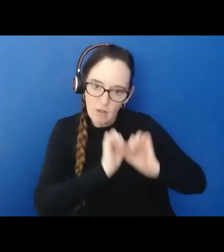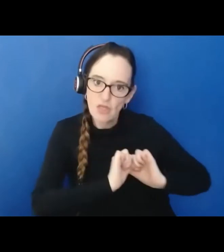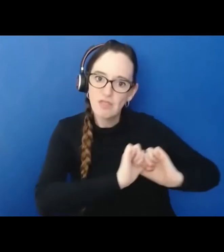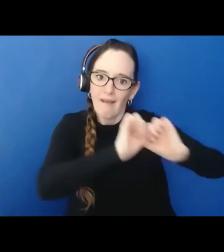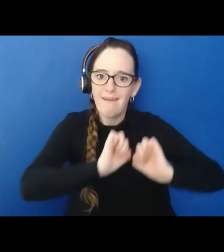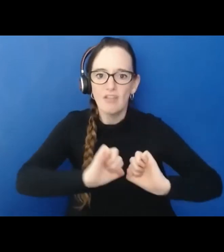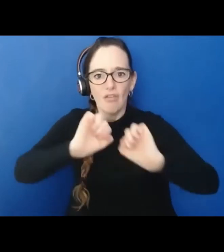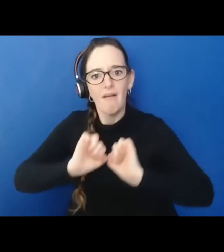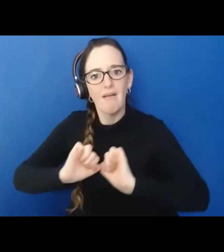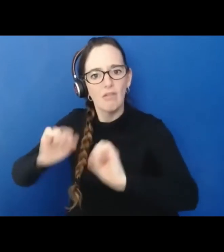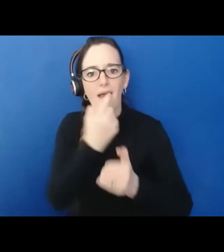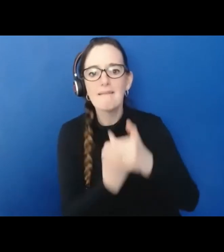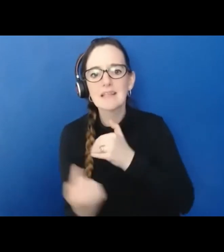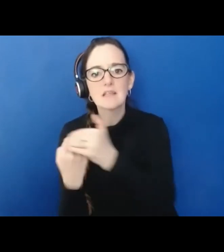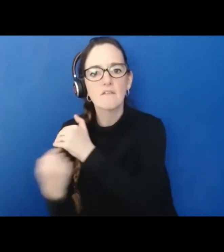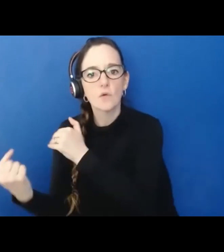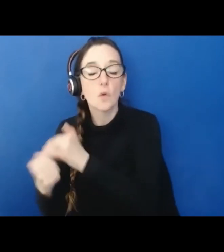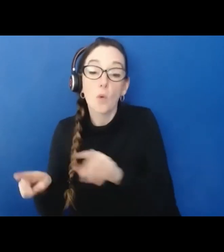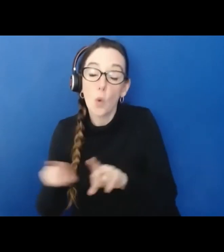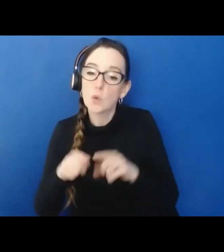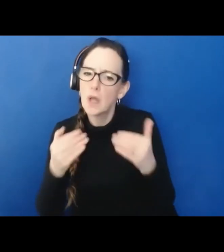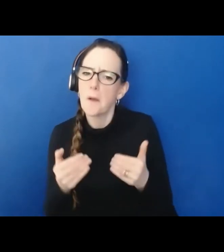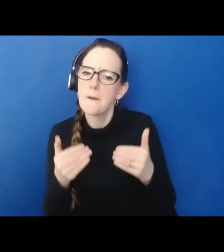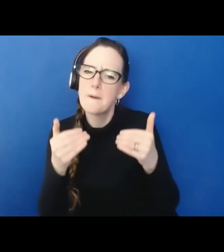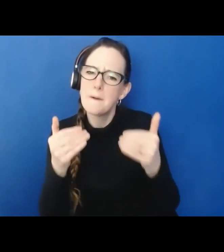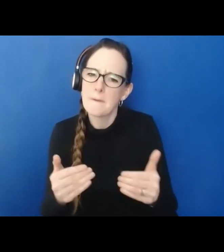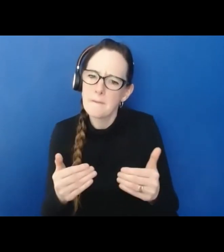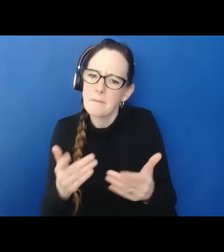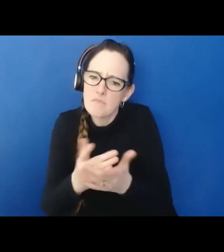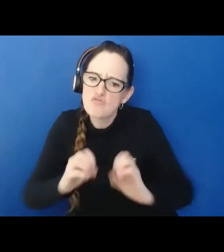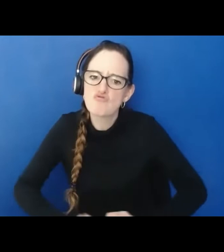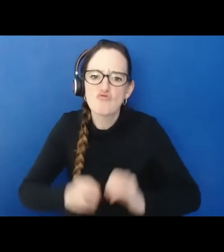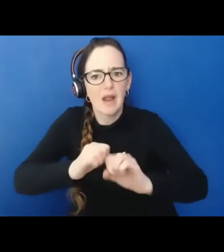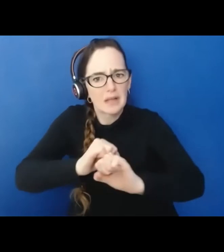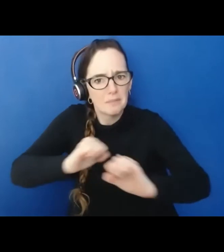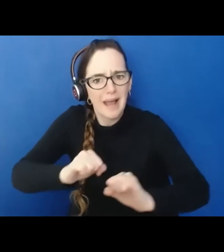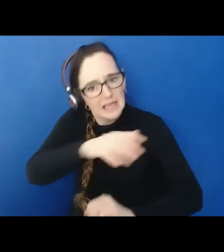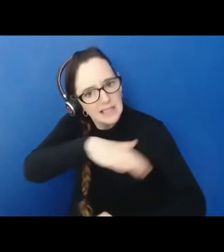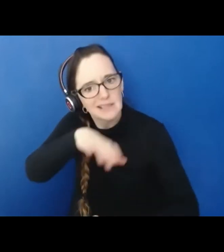And let's go a step further let s create this space for presenting the projects that they